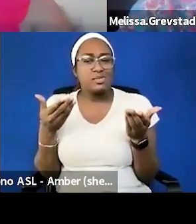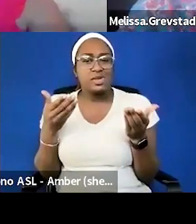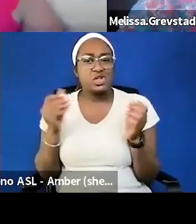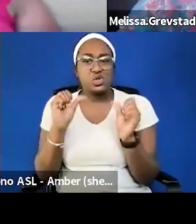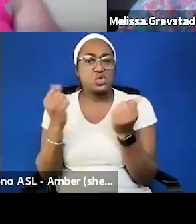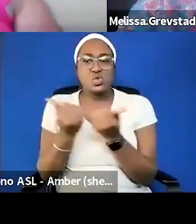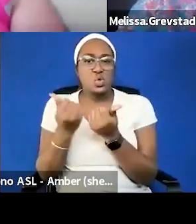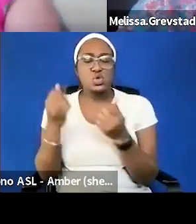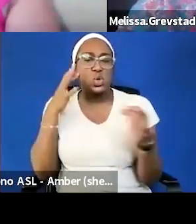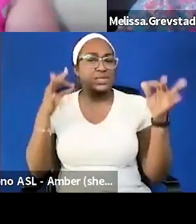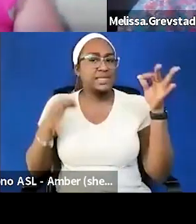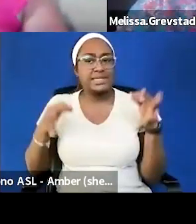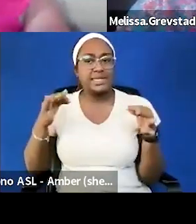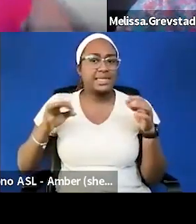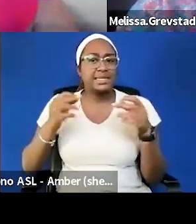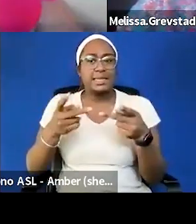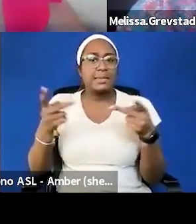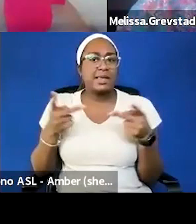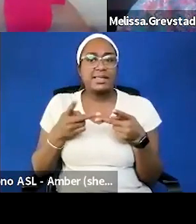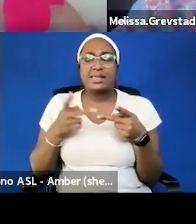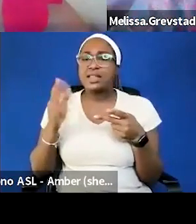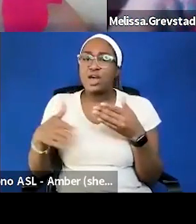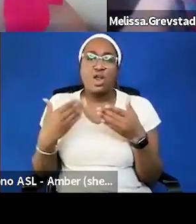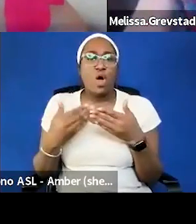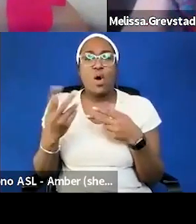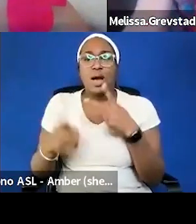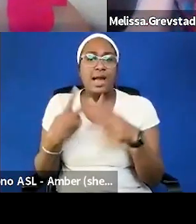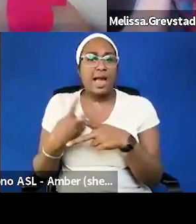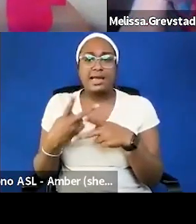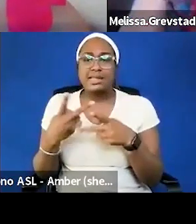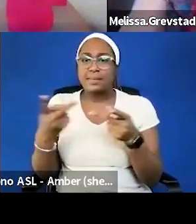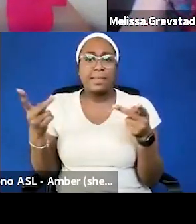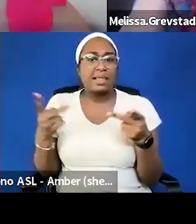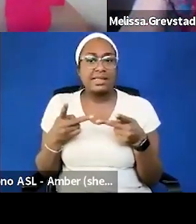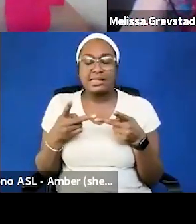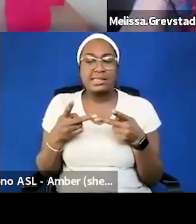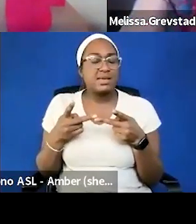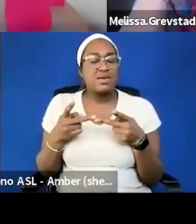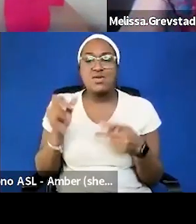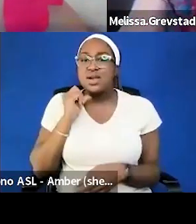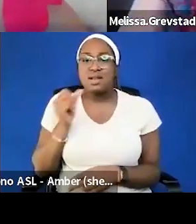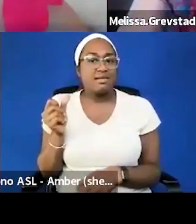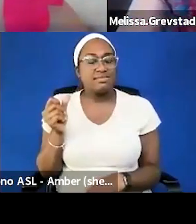or in activist kinds of spaces where we're not sure what to do with you.